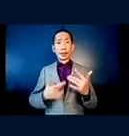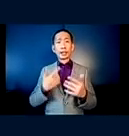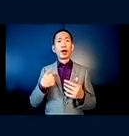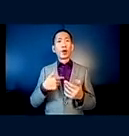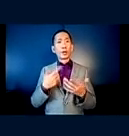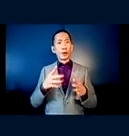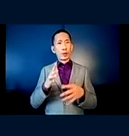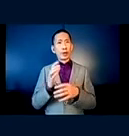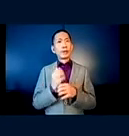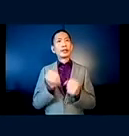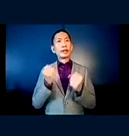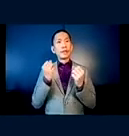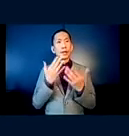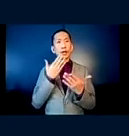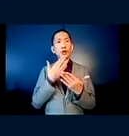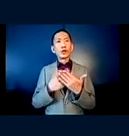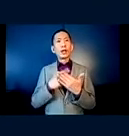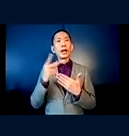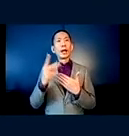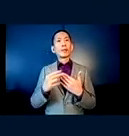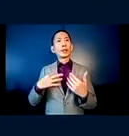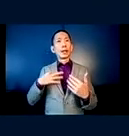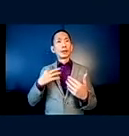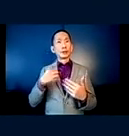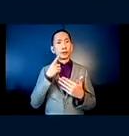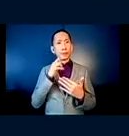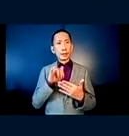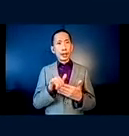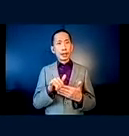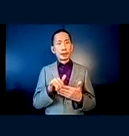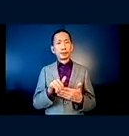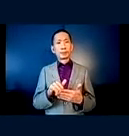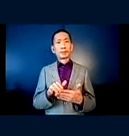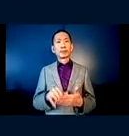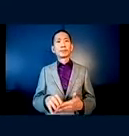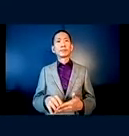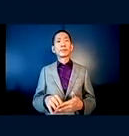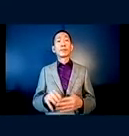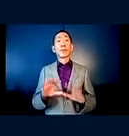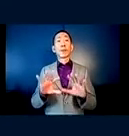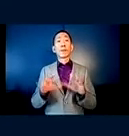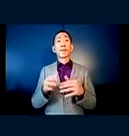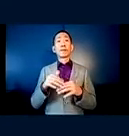OppNet RELEASED AN INITIATIVE THAT WAS EXCITING, WE RECEIVED A NUMBER OF GOOD APPLICATIONS FROM THAT AS WELL.